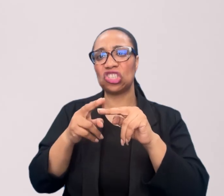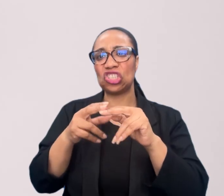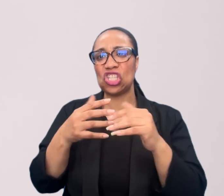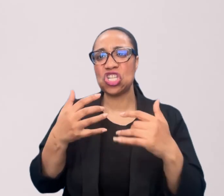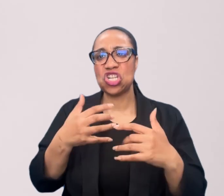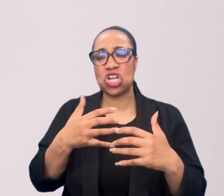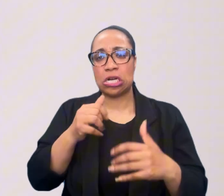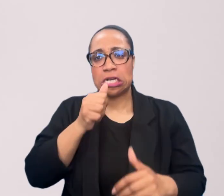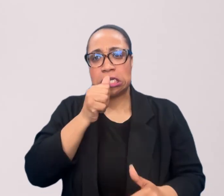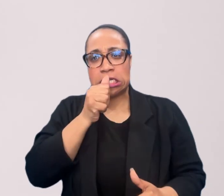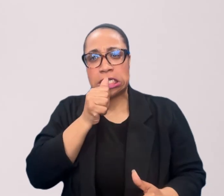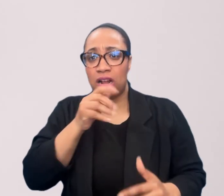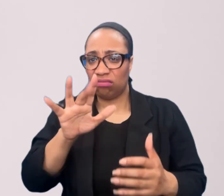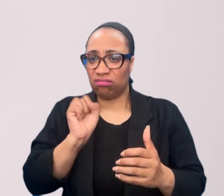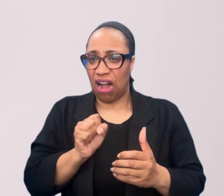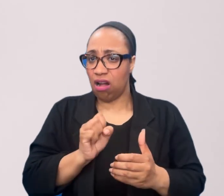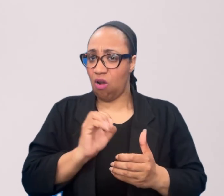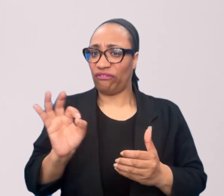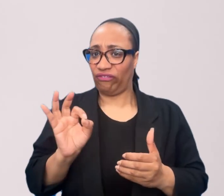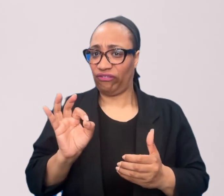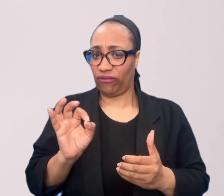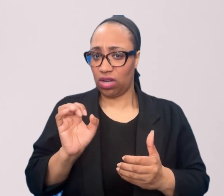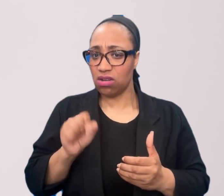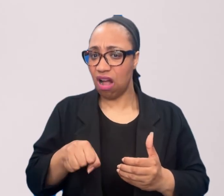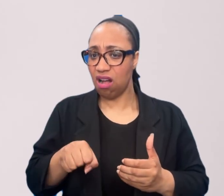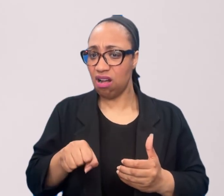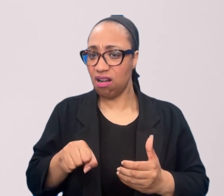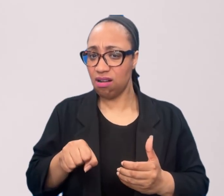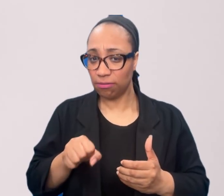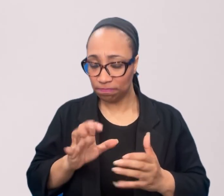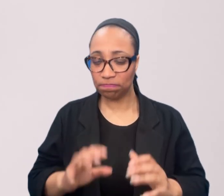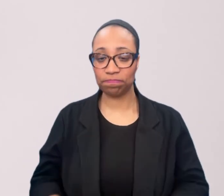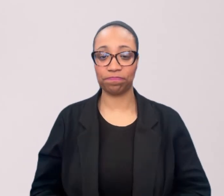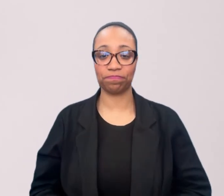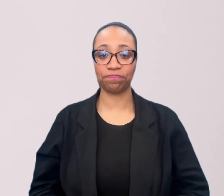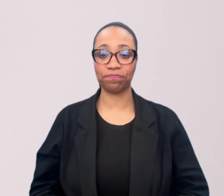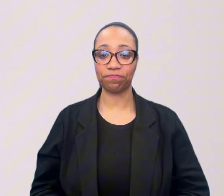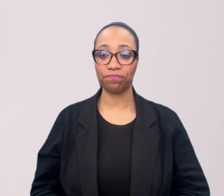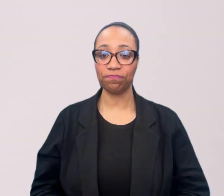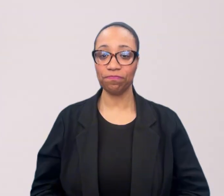it it will automatically stop the automatic mode and it will just stay at the level that you put